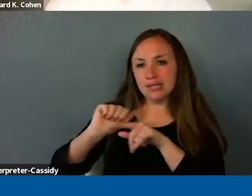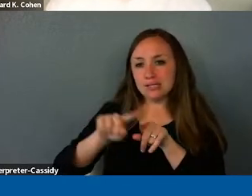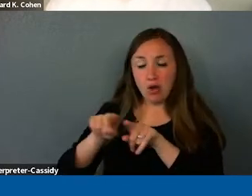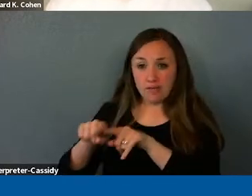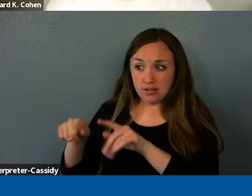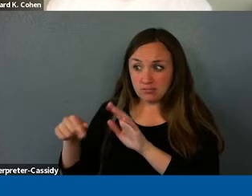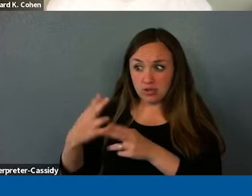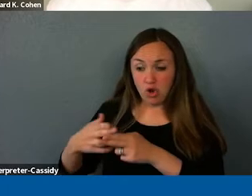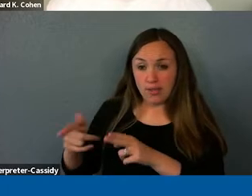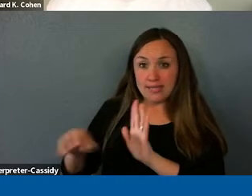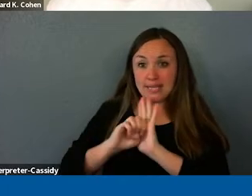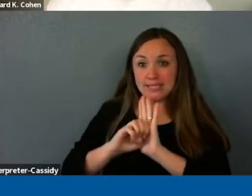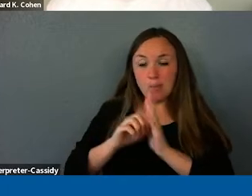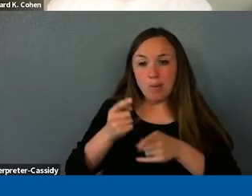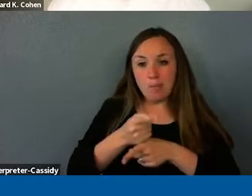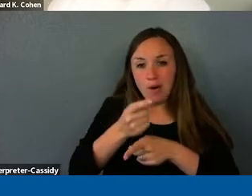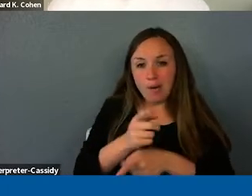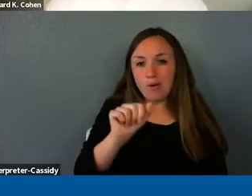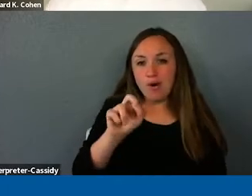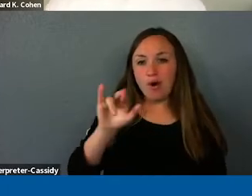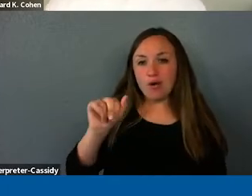of proper ARIA implementation for various widgets.